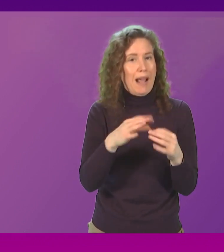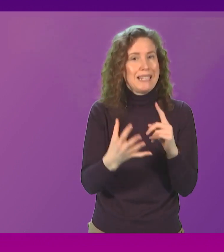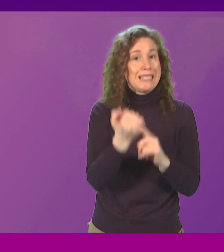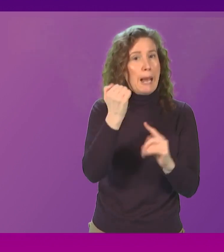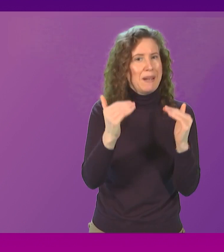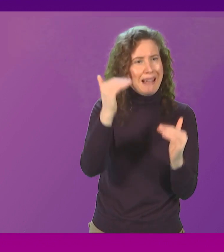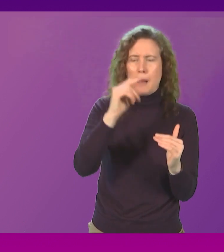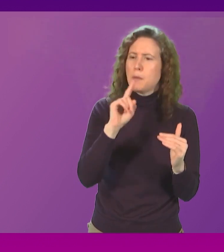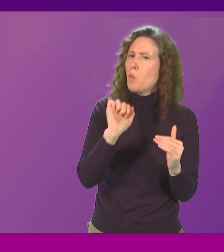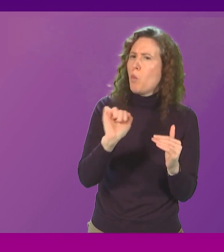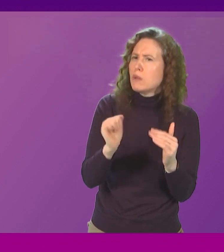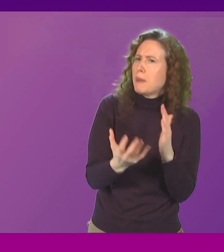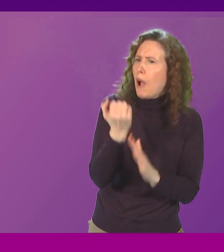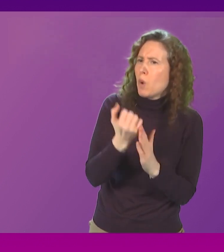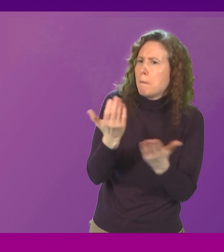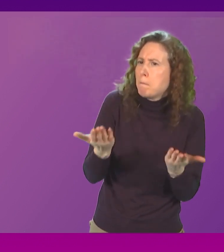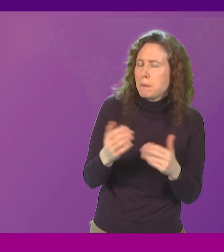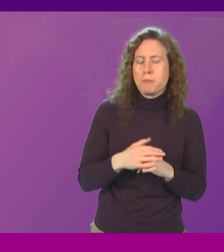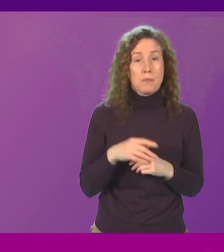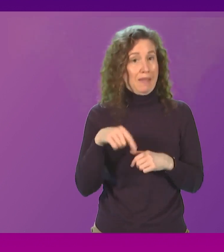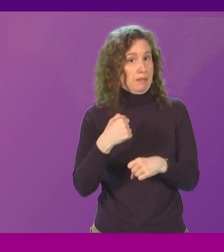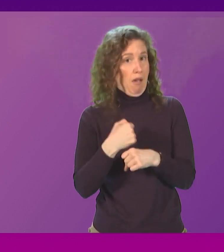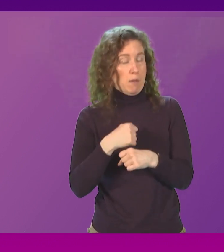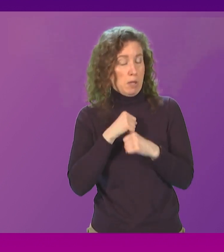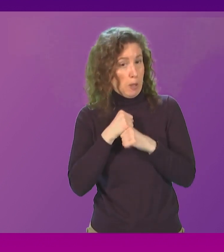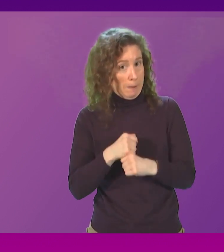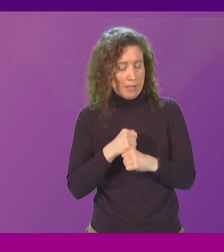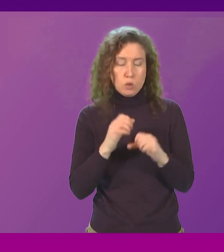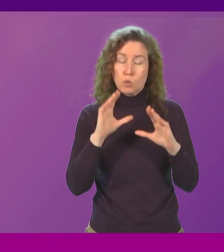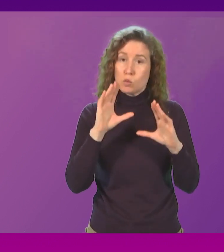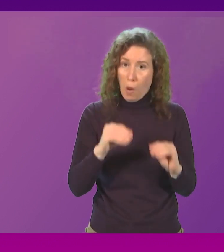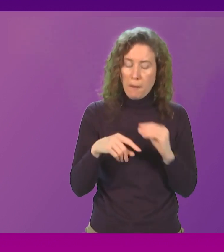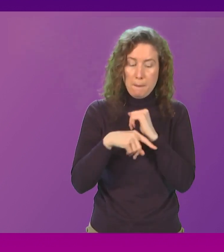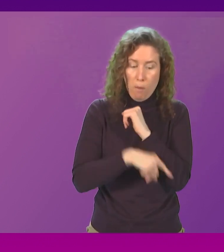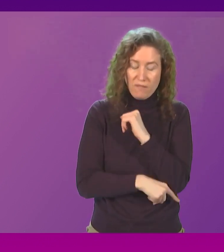This Government’s commitment is to substantially eliminate the poverty-related attainment gap